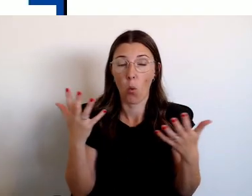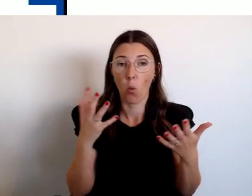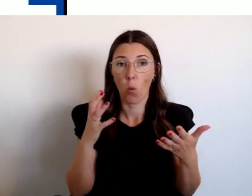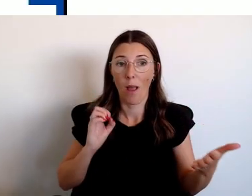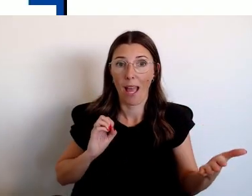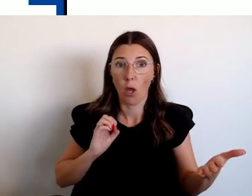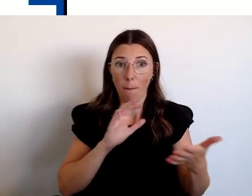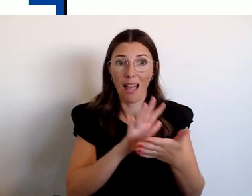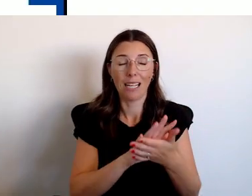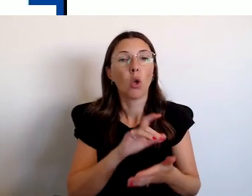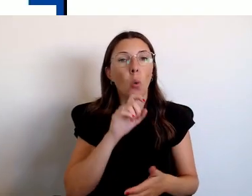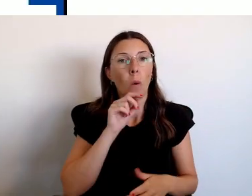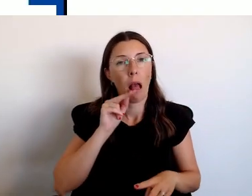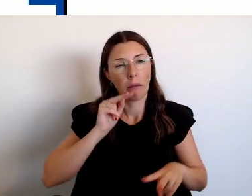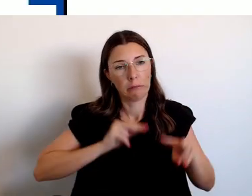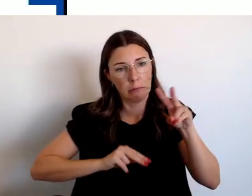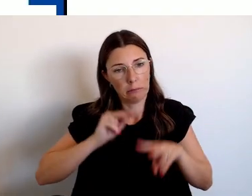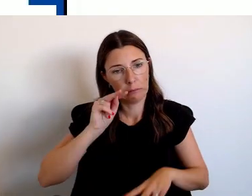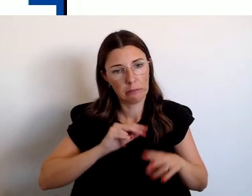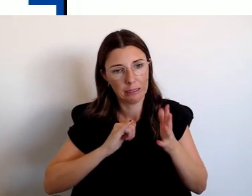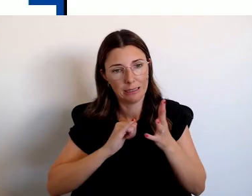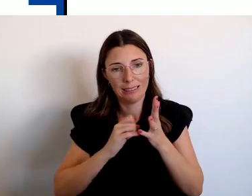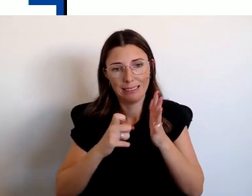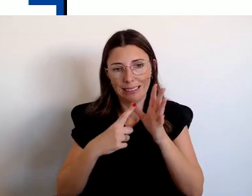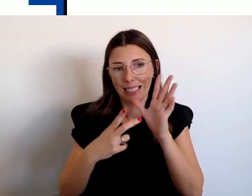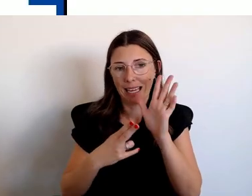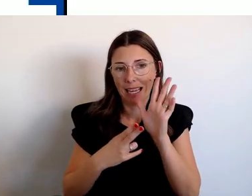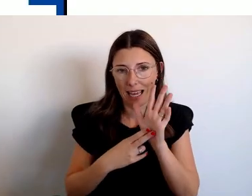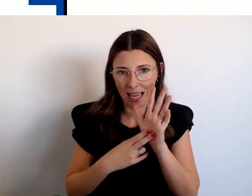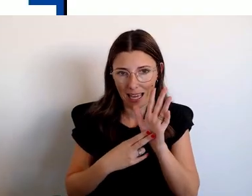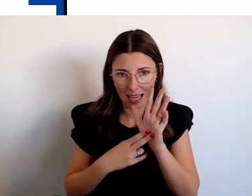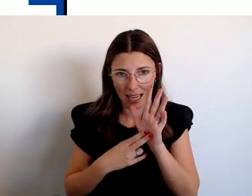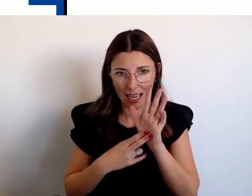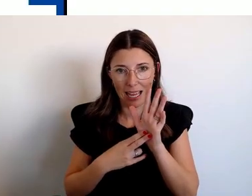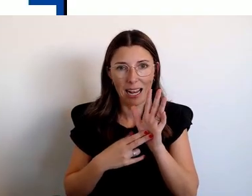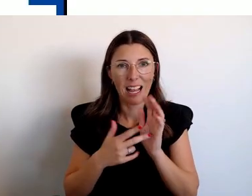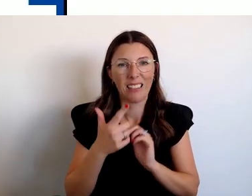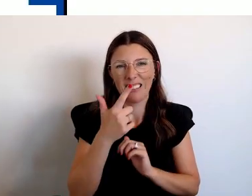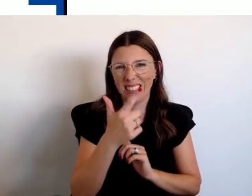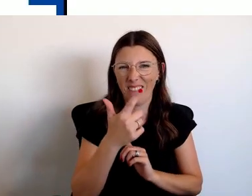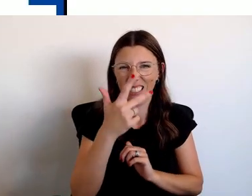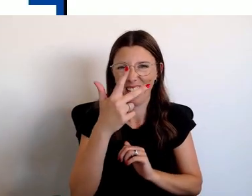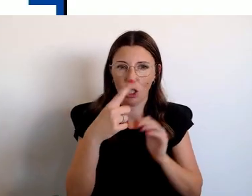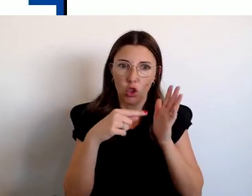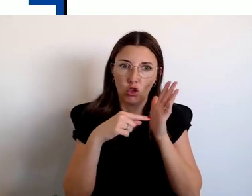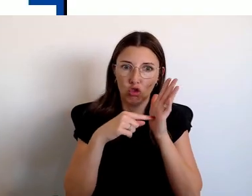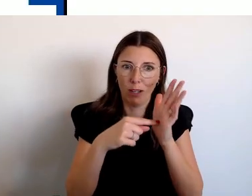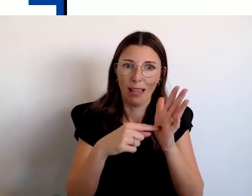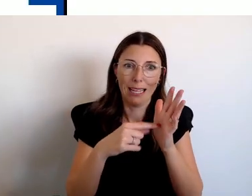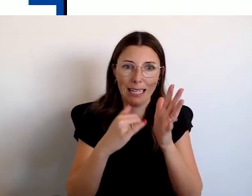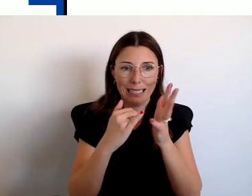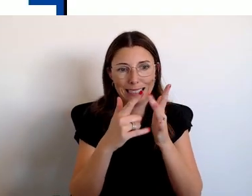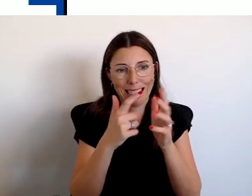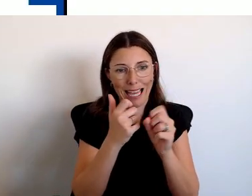scanned, and it's scanned based on Microsoft, like to say 78 trillion signals per day to assess your user risk.